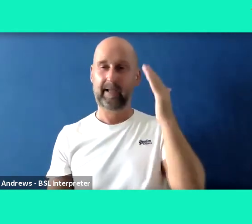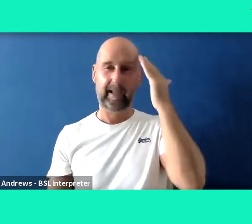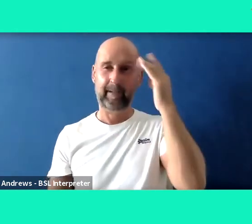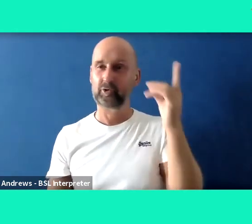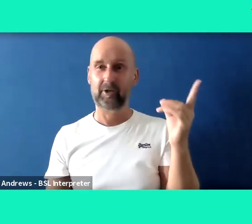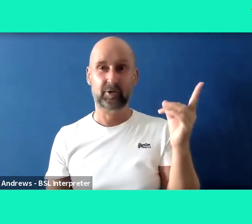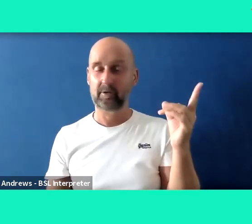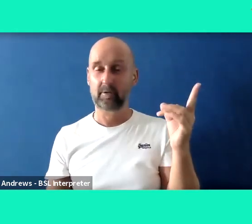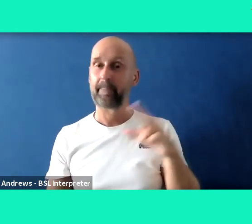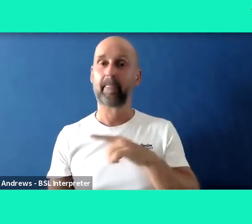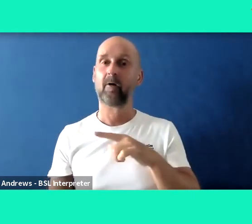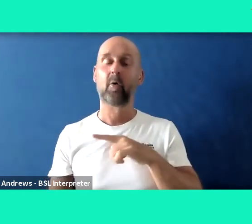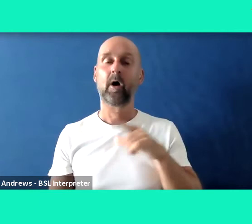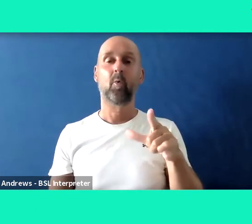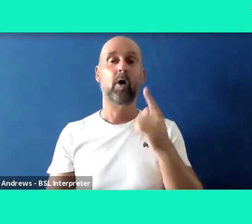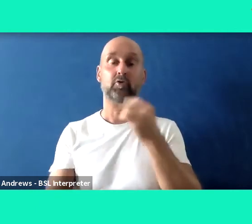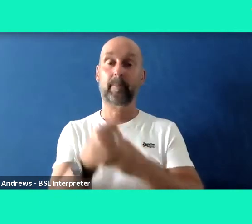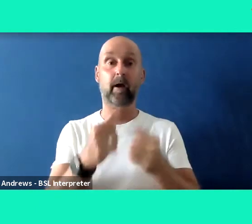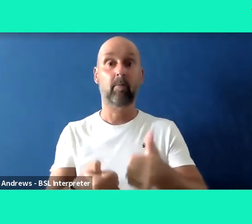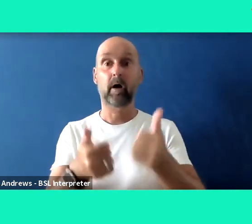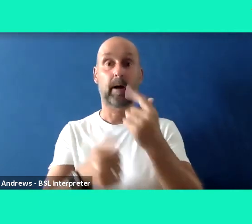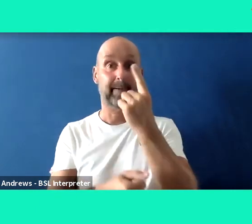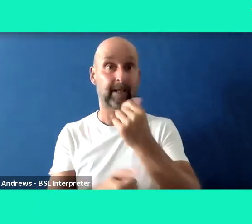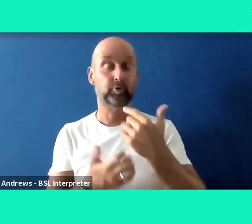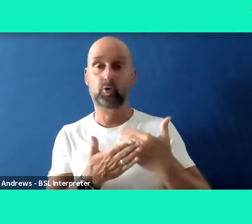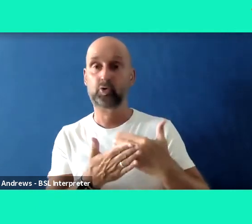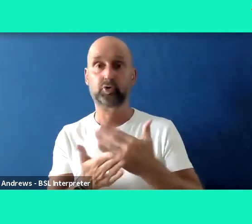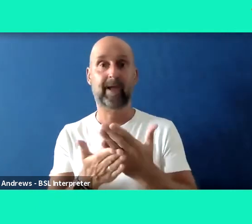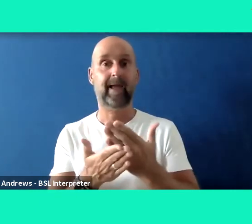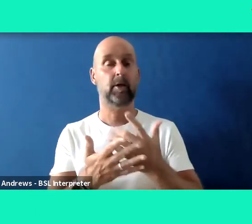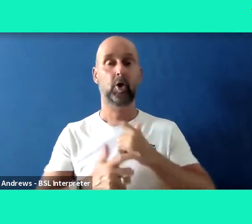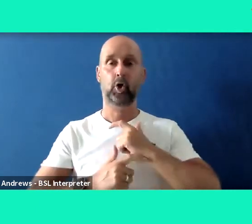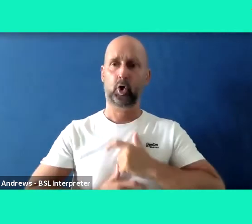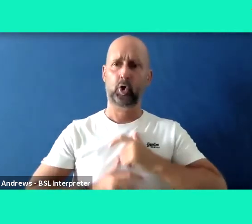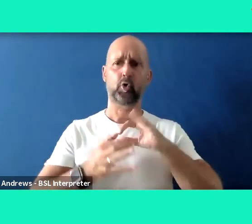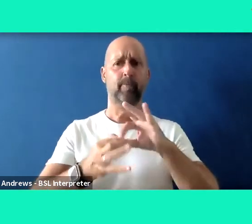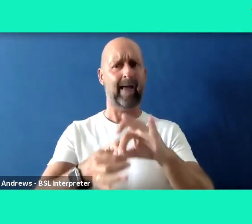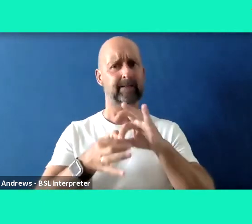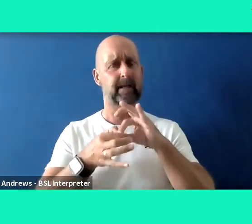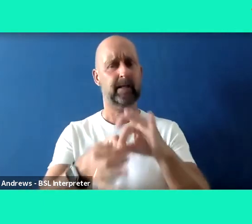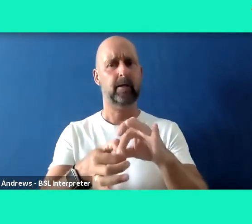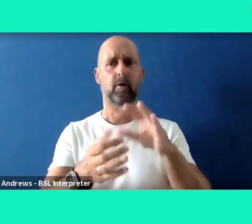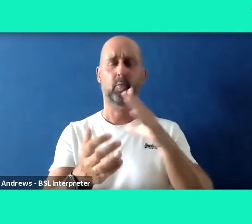To maximise our potential for shared humanity we need access to resources